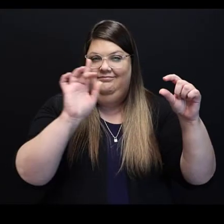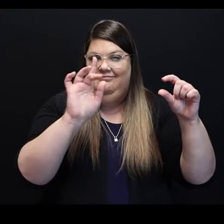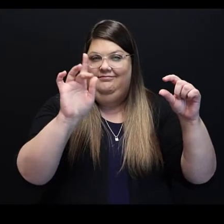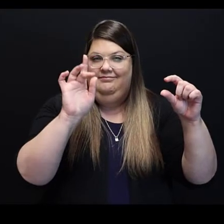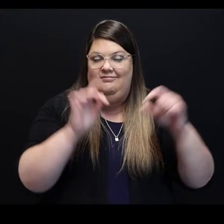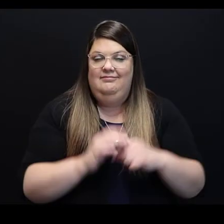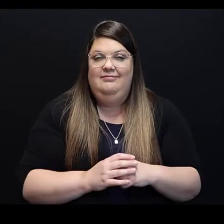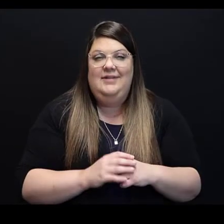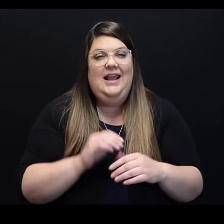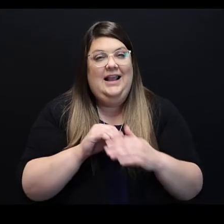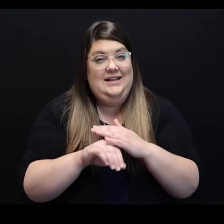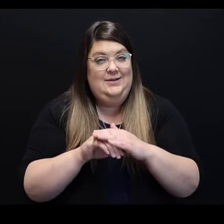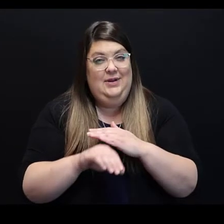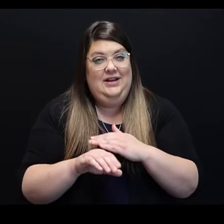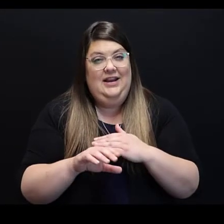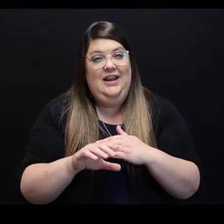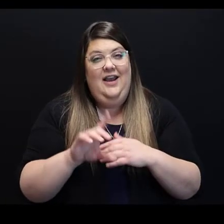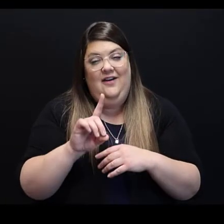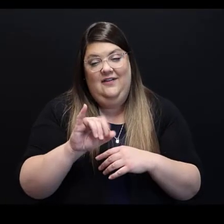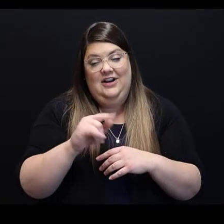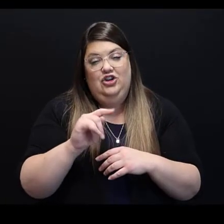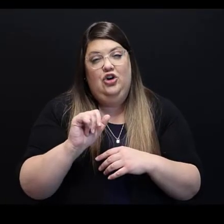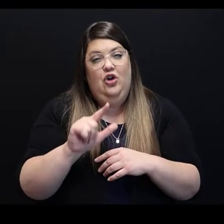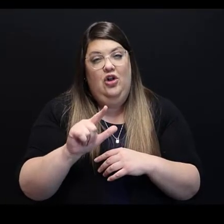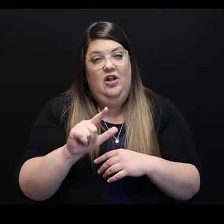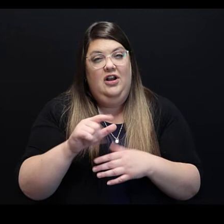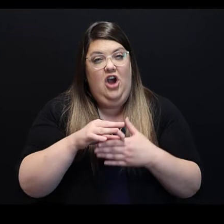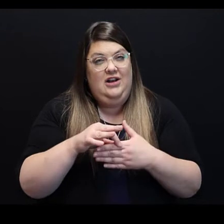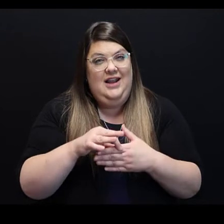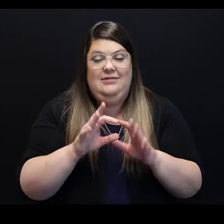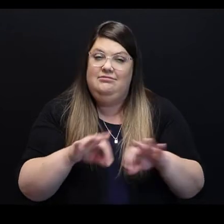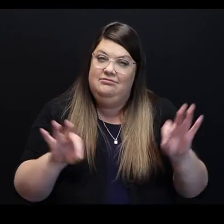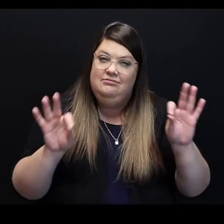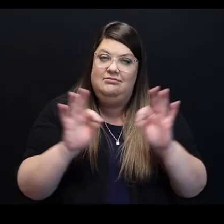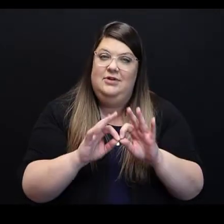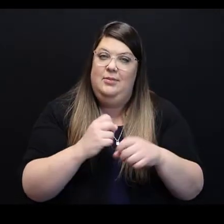The accessibility of digital content is paramount to ensure all people including those with